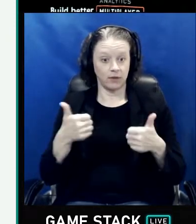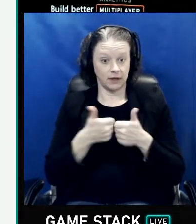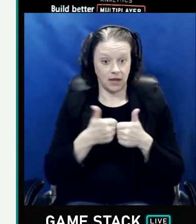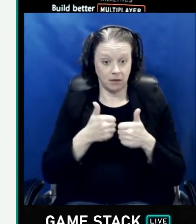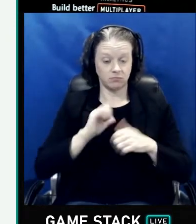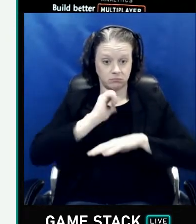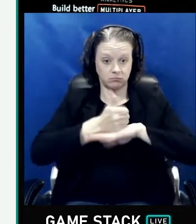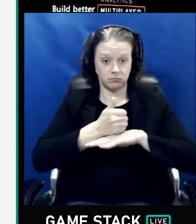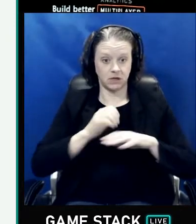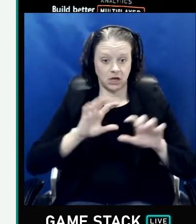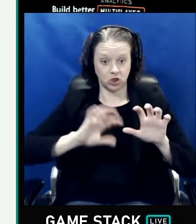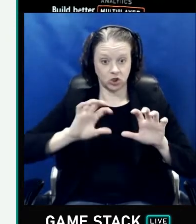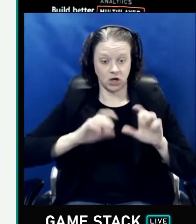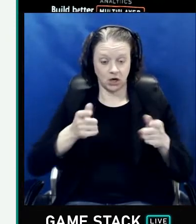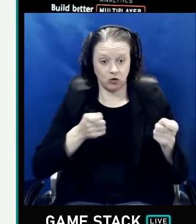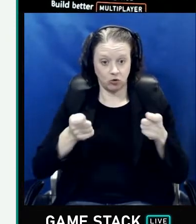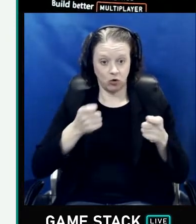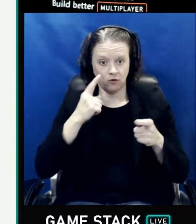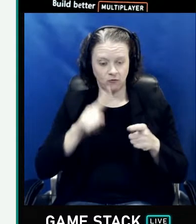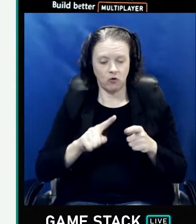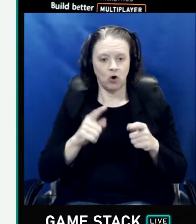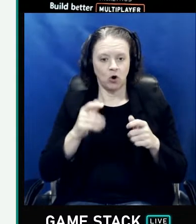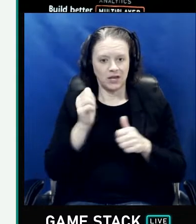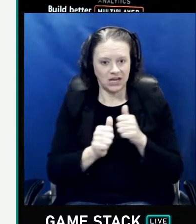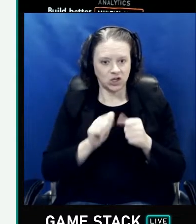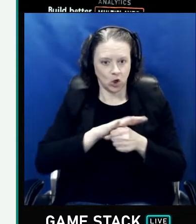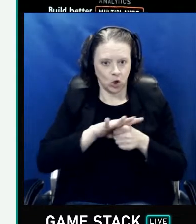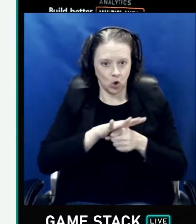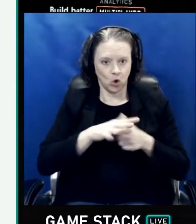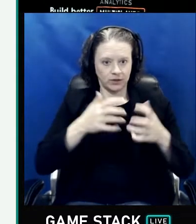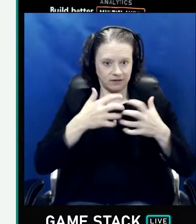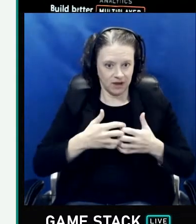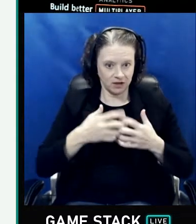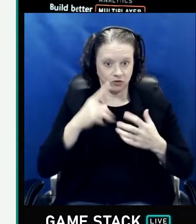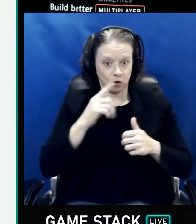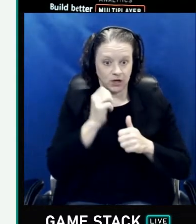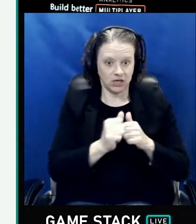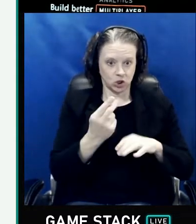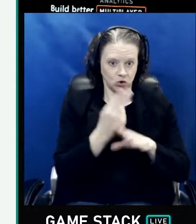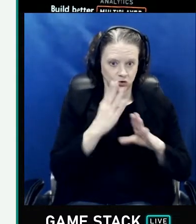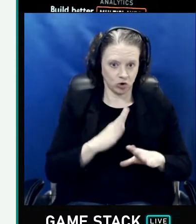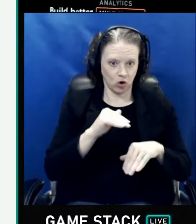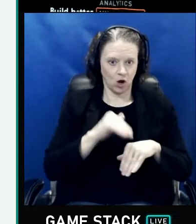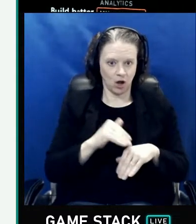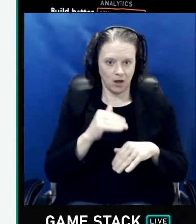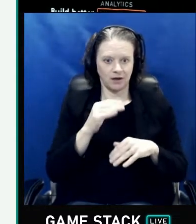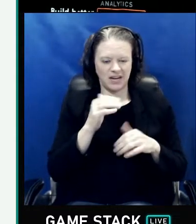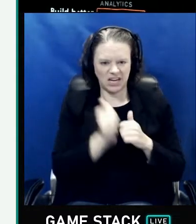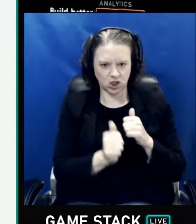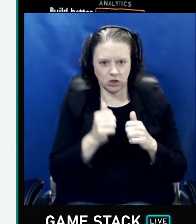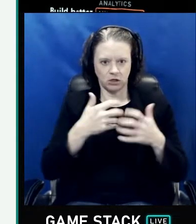device for each user on that device. Usually single users, but we actually do support multiple users on a single device,